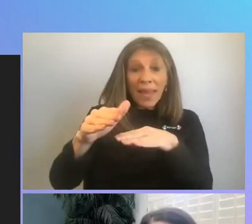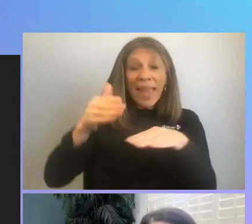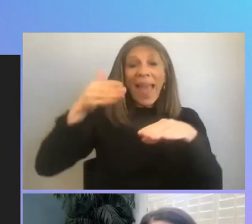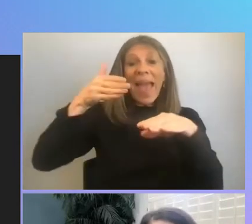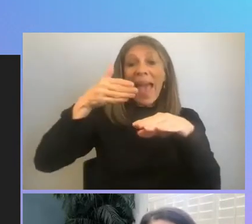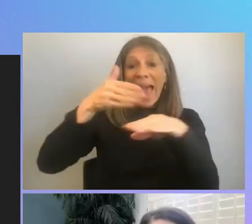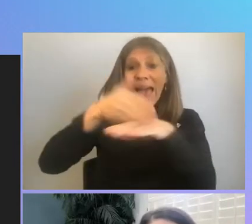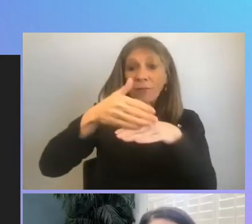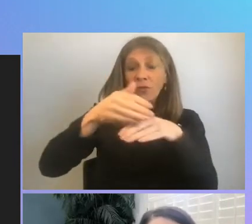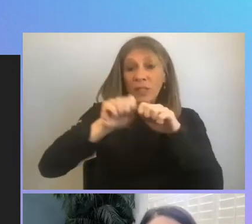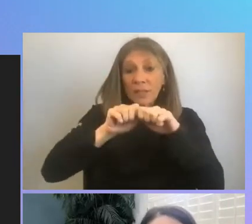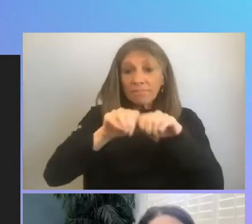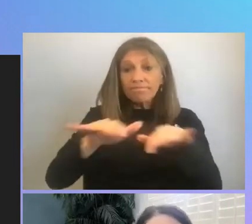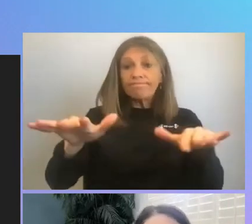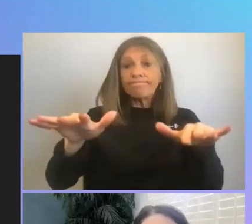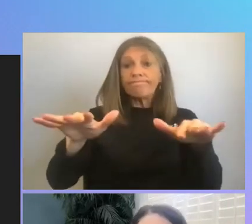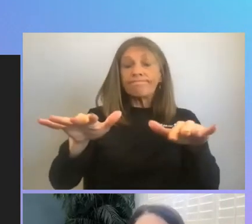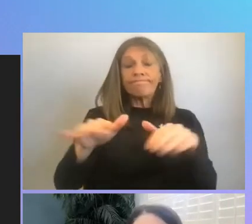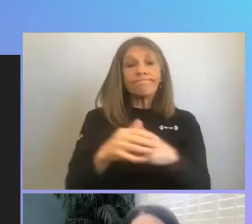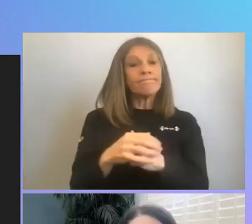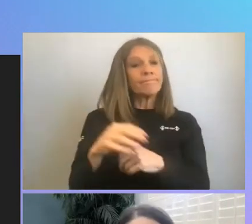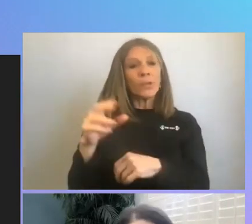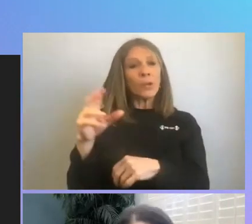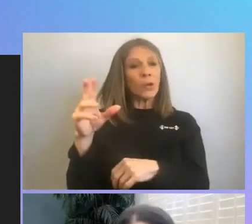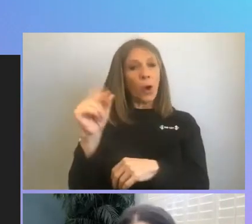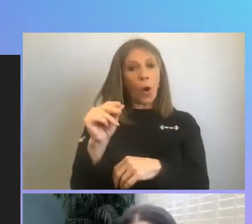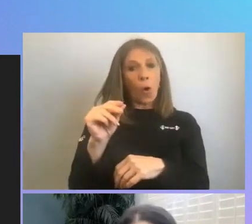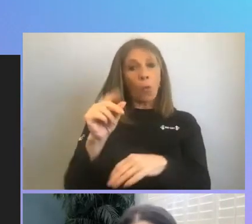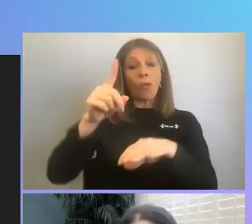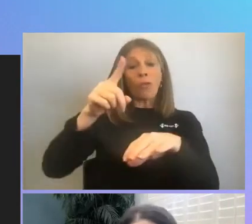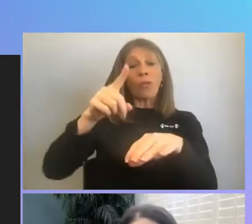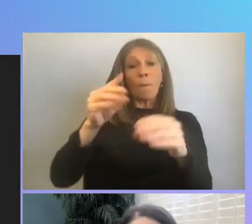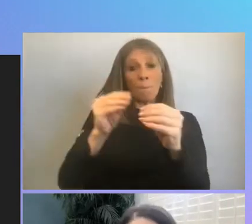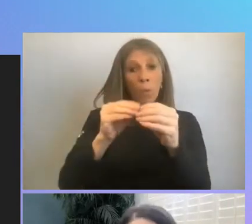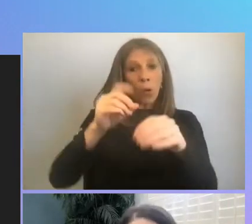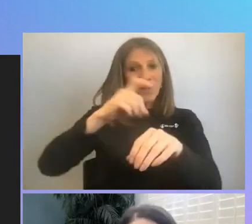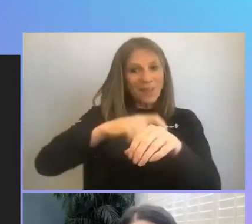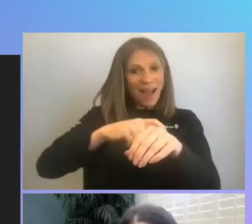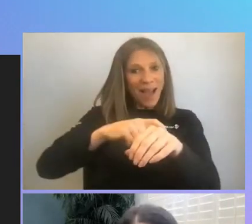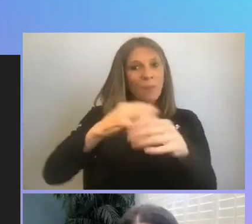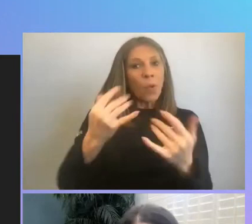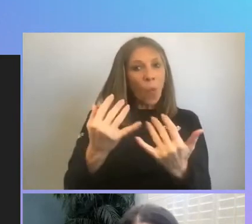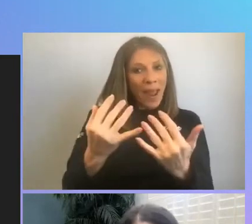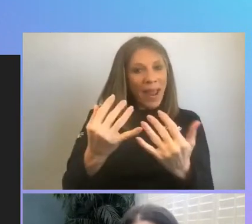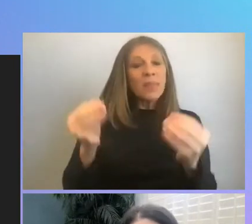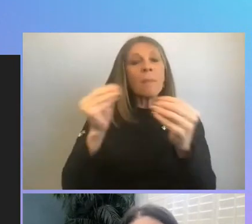We all know the longer you wait, the more expensive it is. That